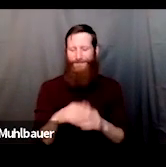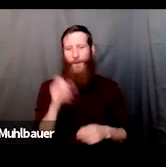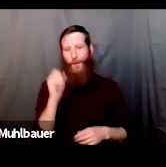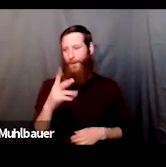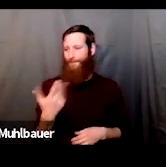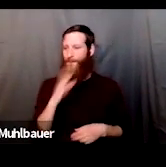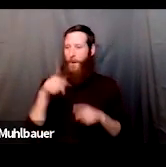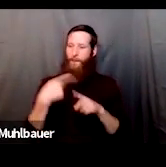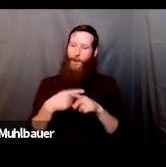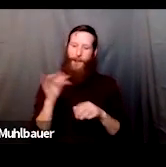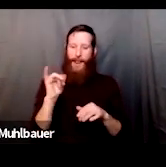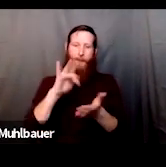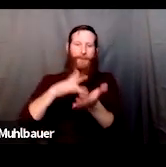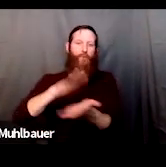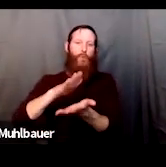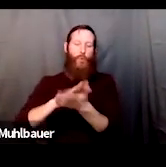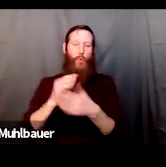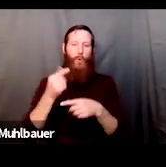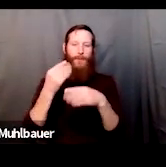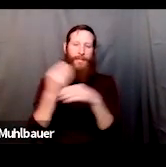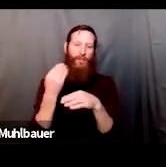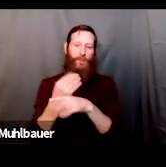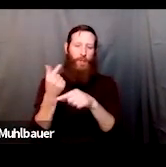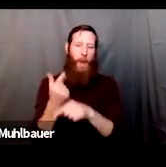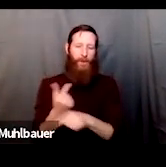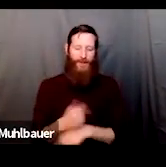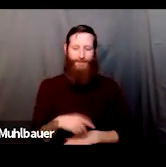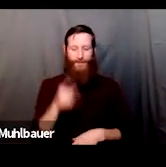You can think about the way that a slope is shaped